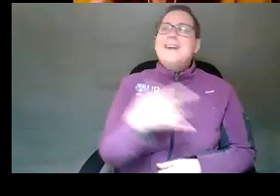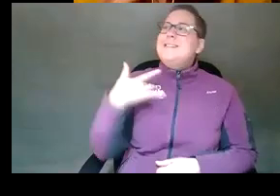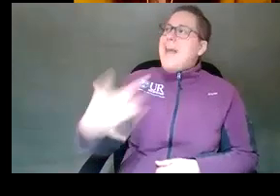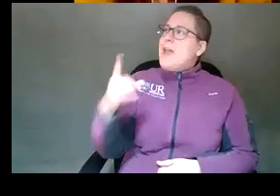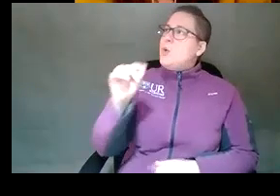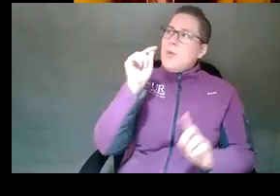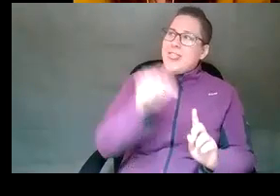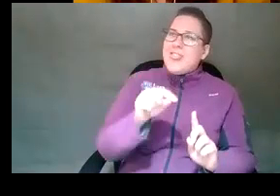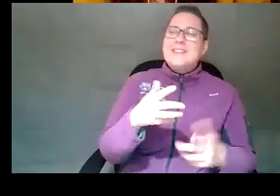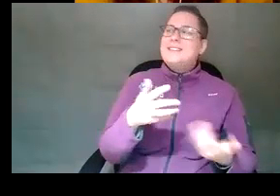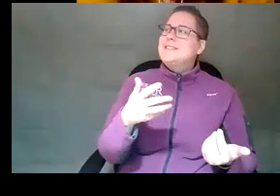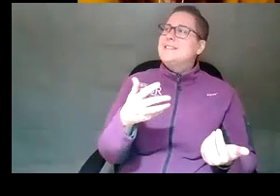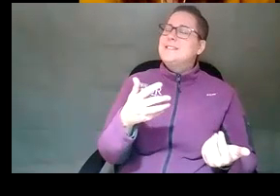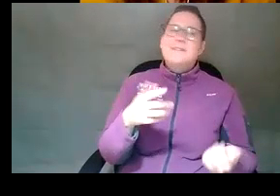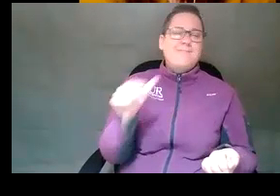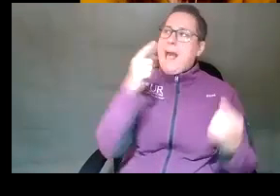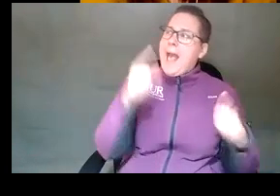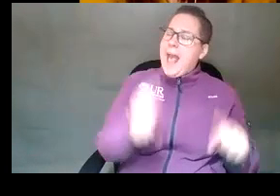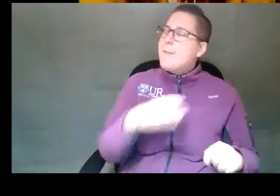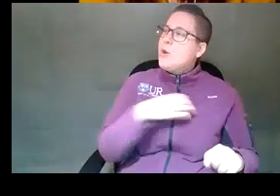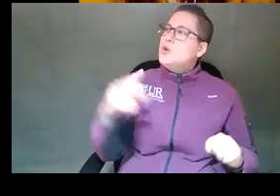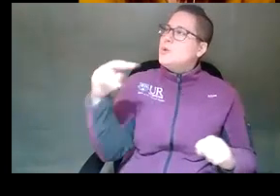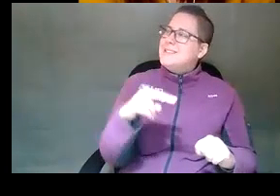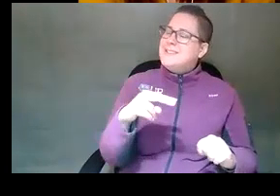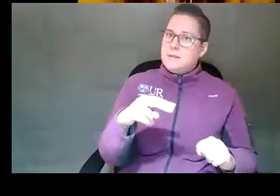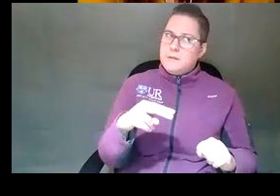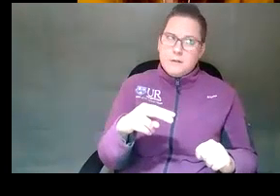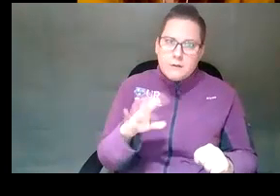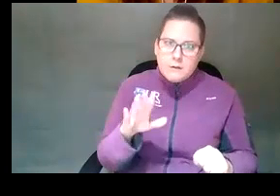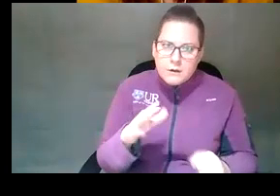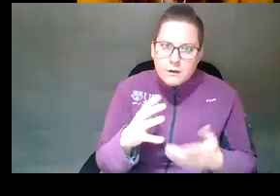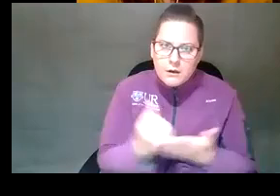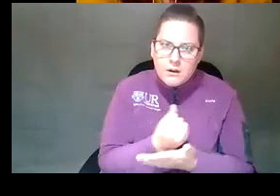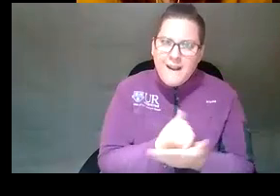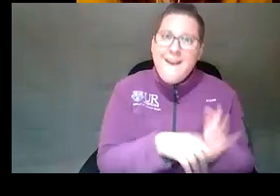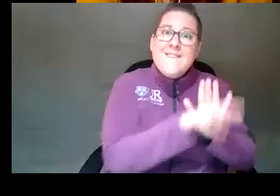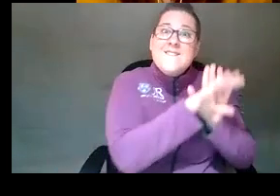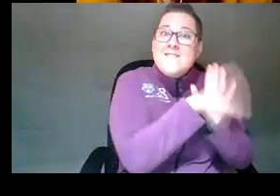wish you could have seen it and so thinking about you know feeling welcome to take video beforehand